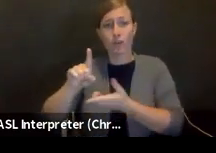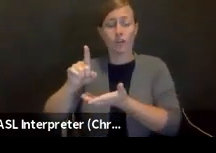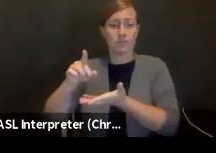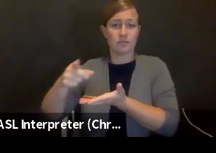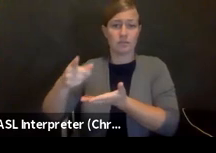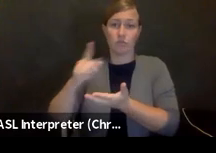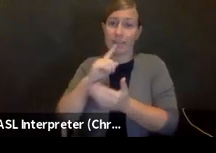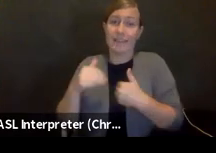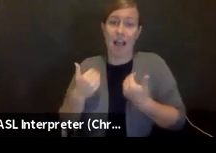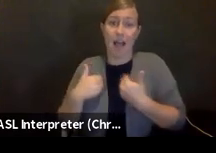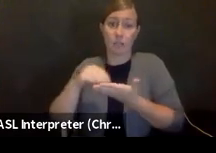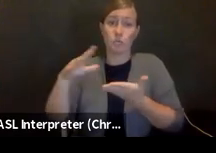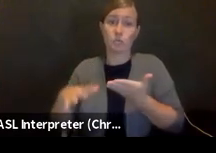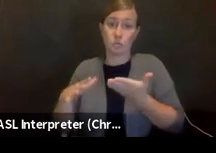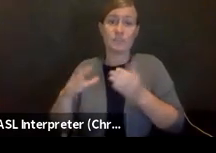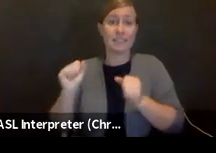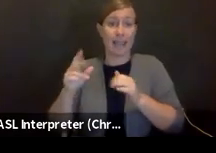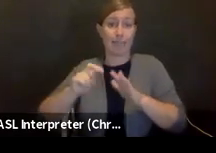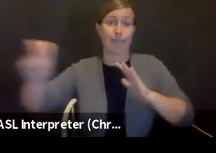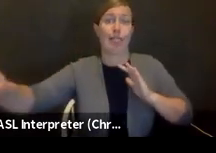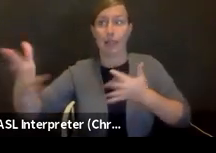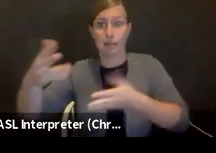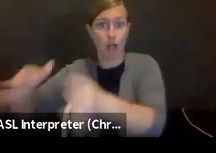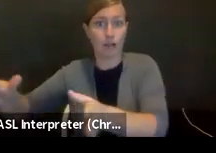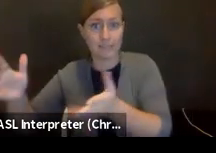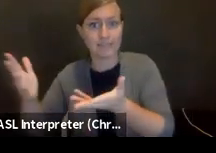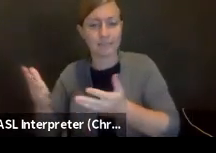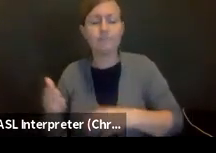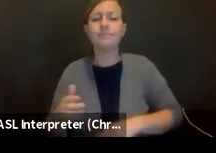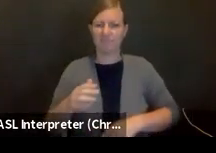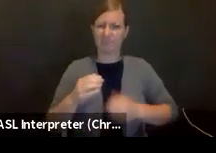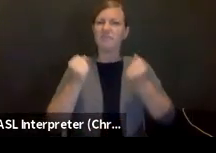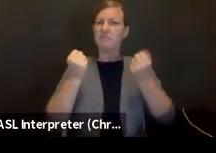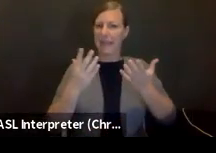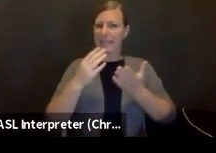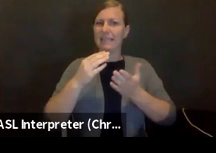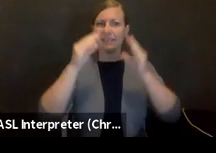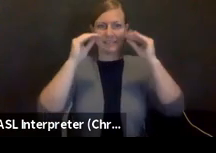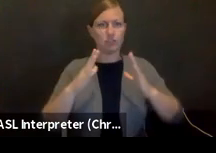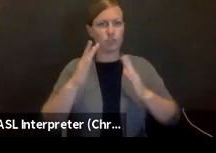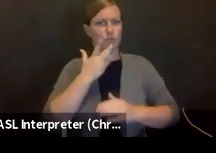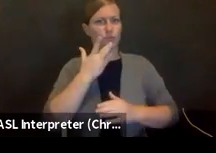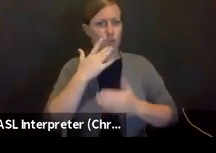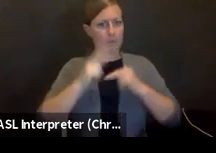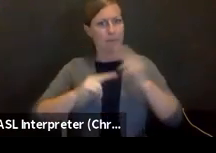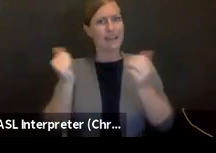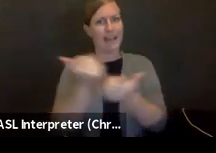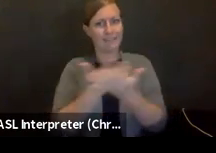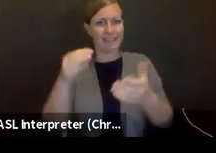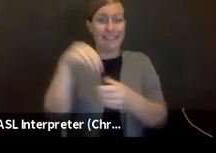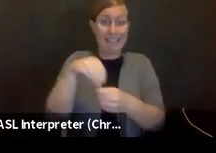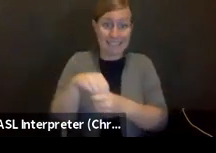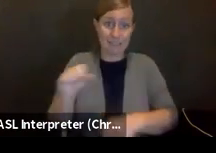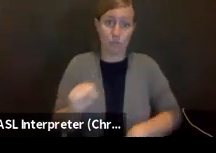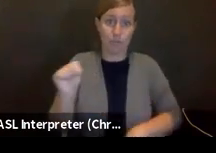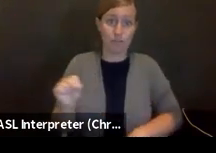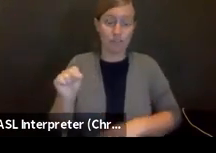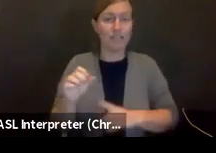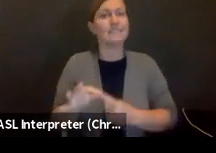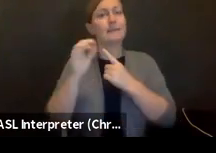ESD 189 - Amy Colburn: Yeah, so a lot of teachers choose to build as much as they can build everything within school g, so that for especially littles and parents, we know that